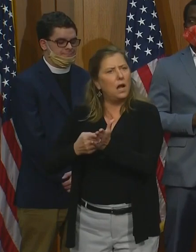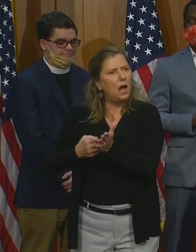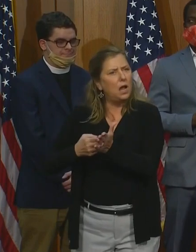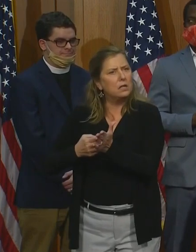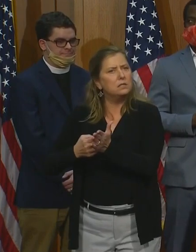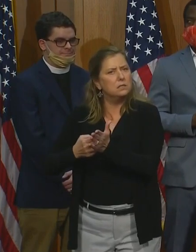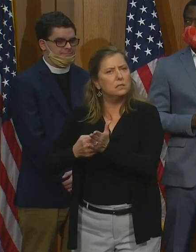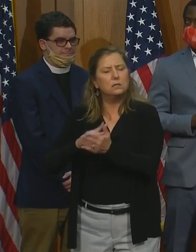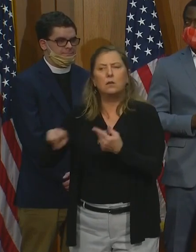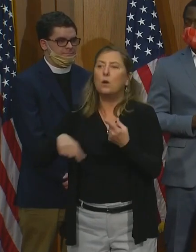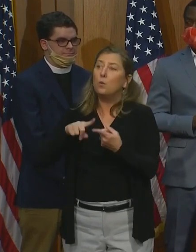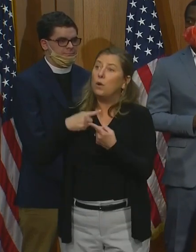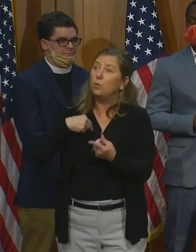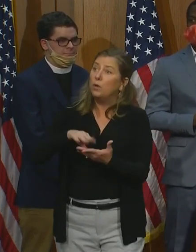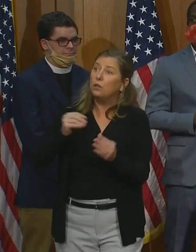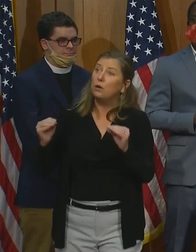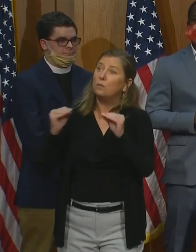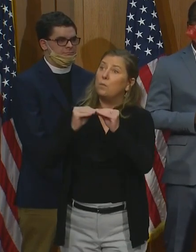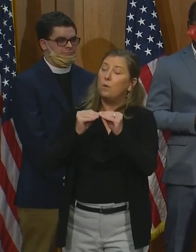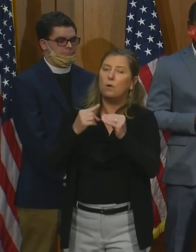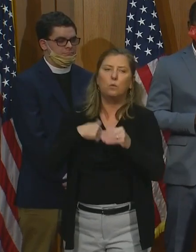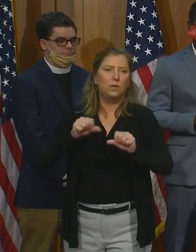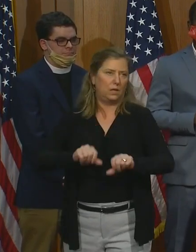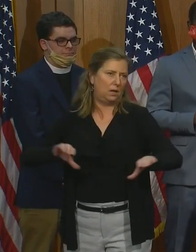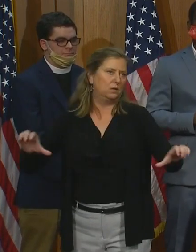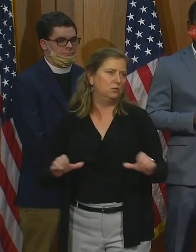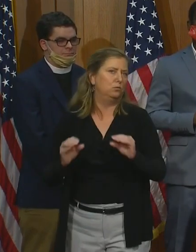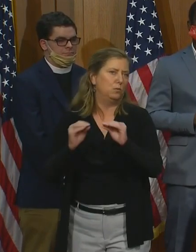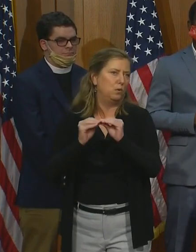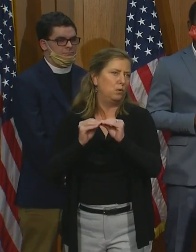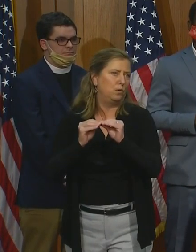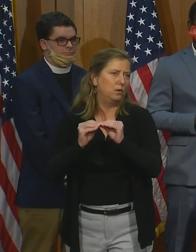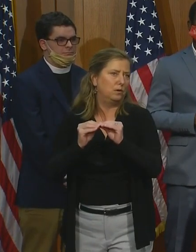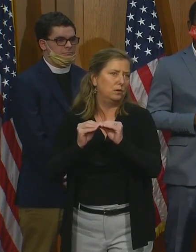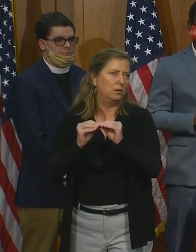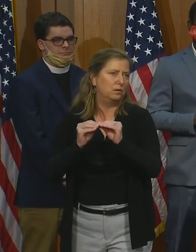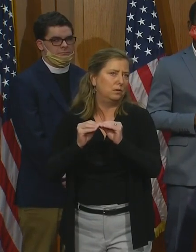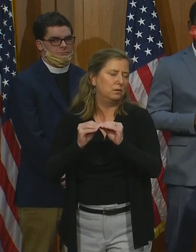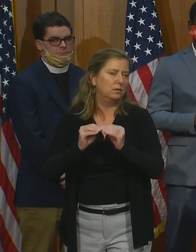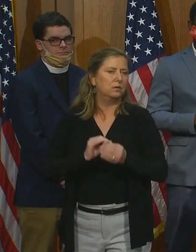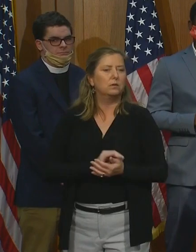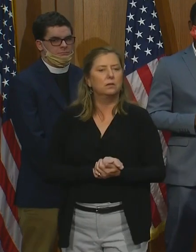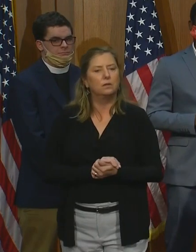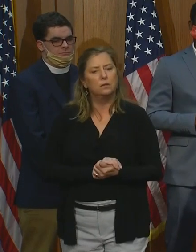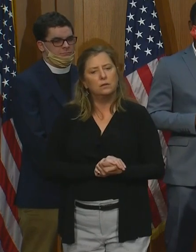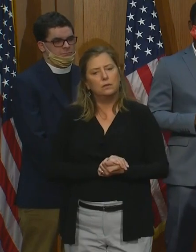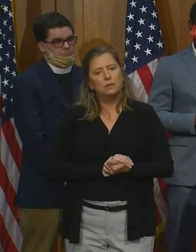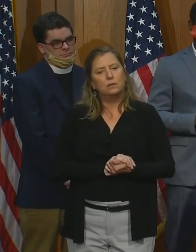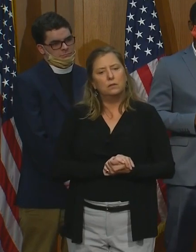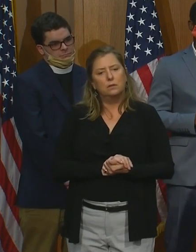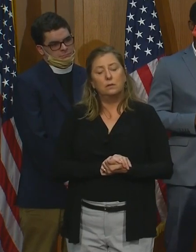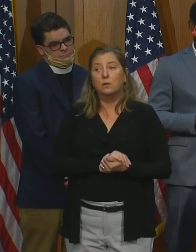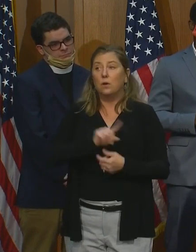HONEST WAY. I BELIEVE THAT WHEN